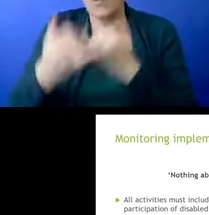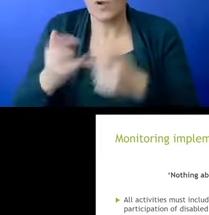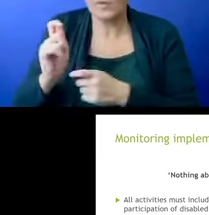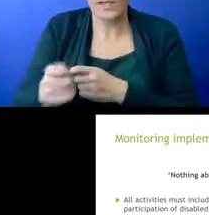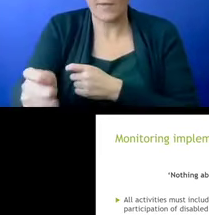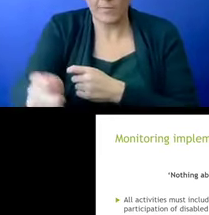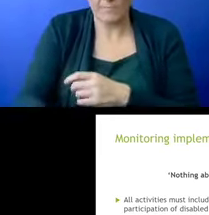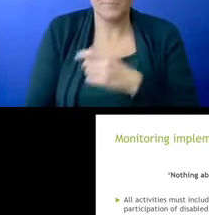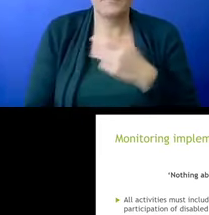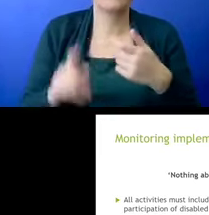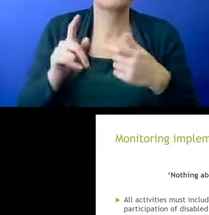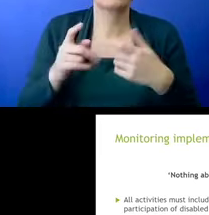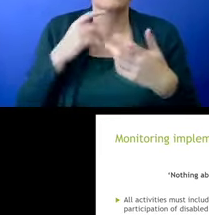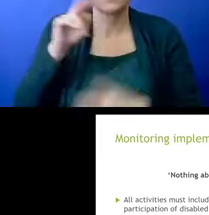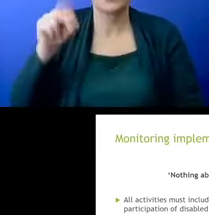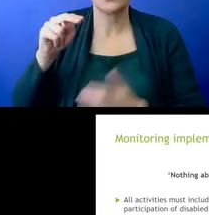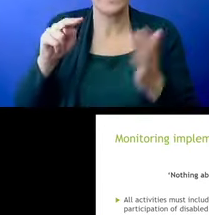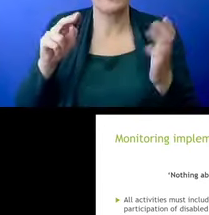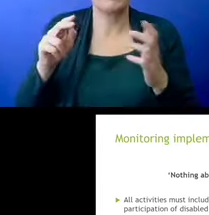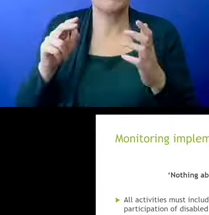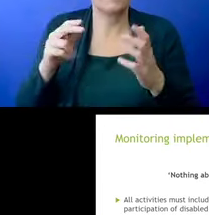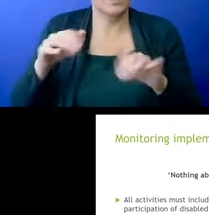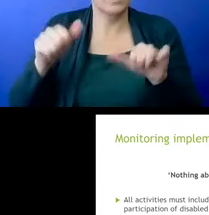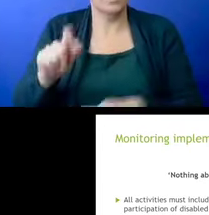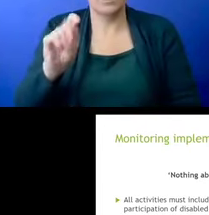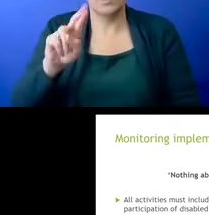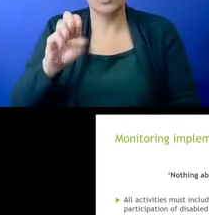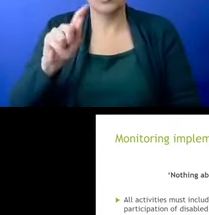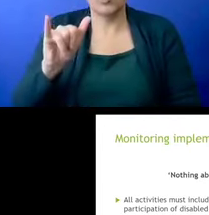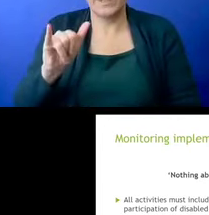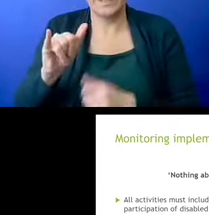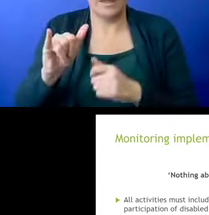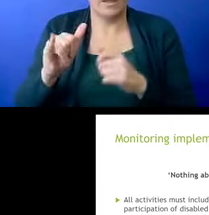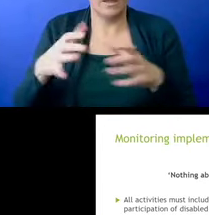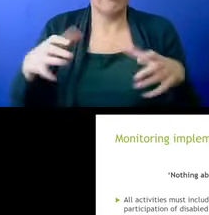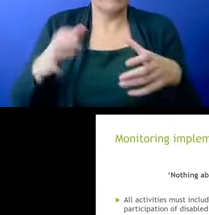The UN treaty body set up to monitor implementation of the Convention